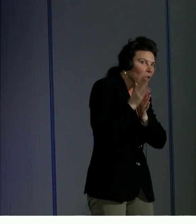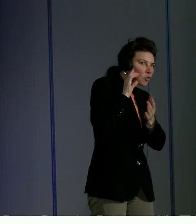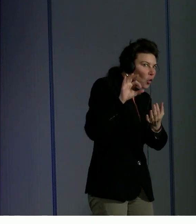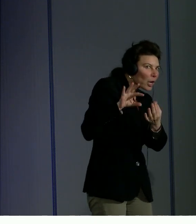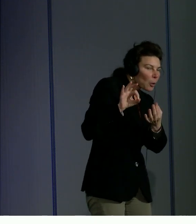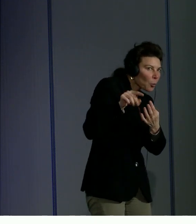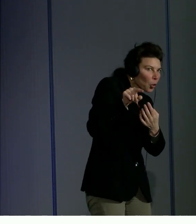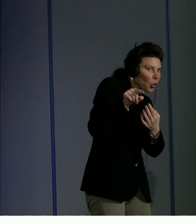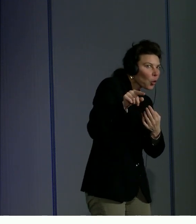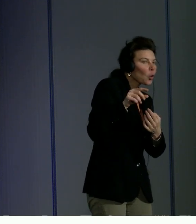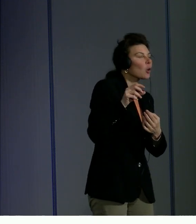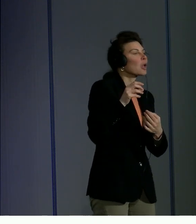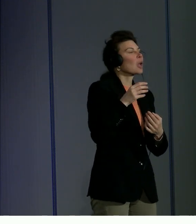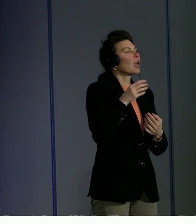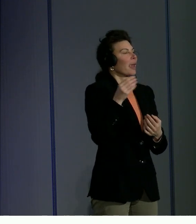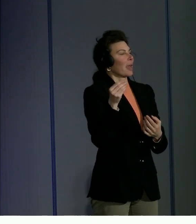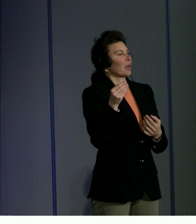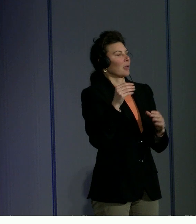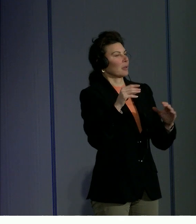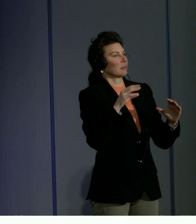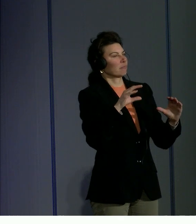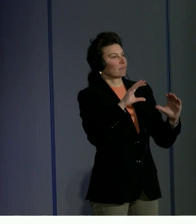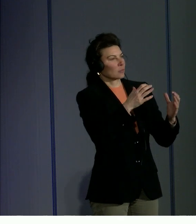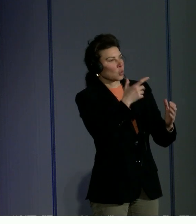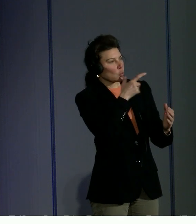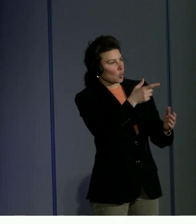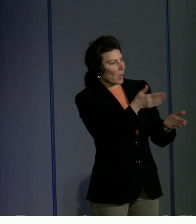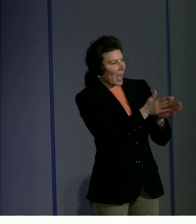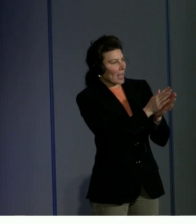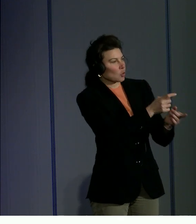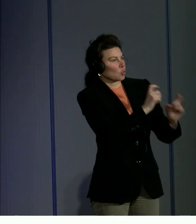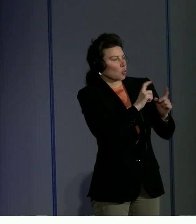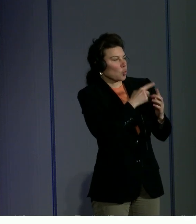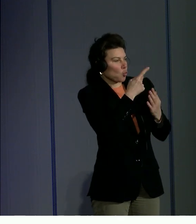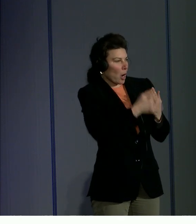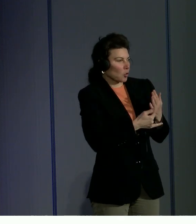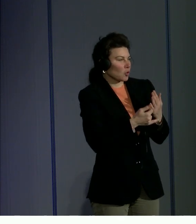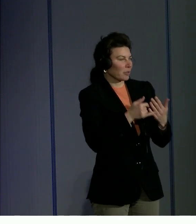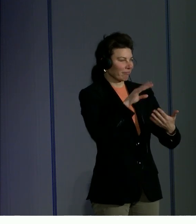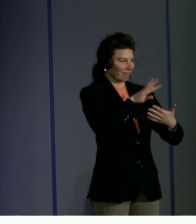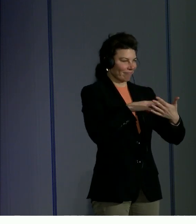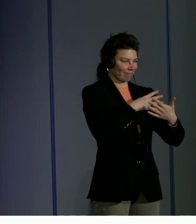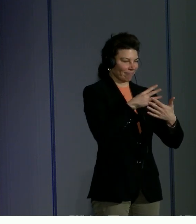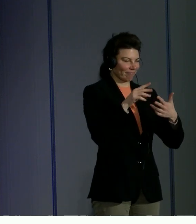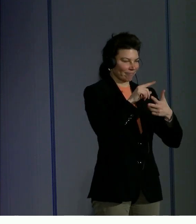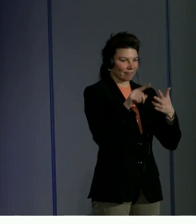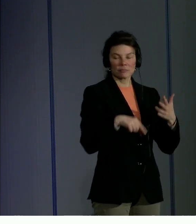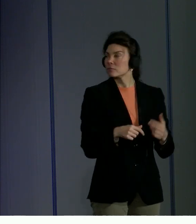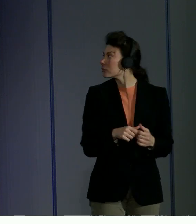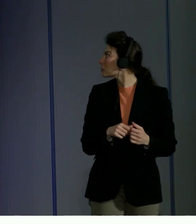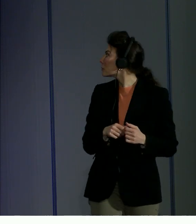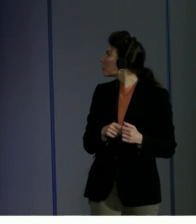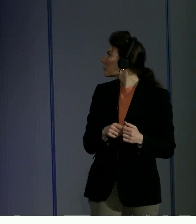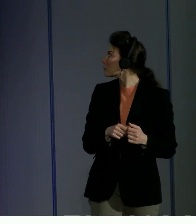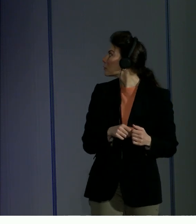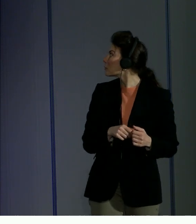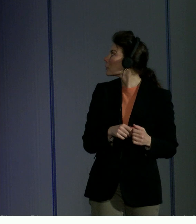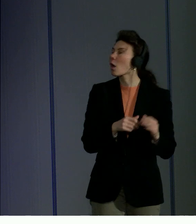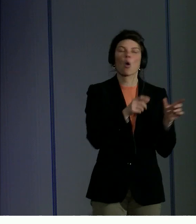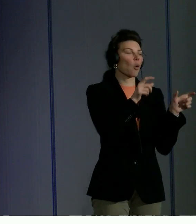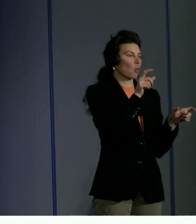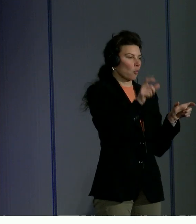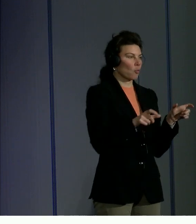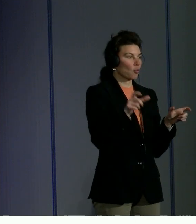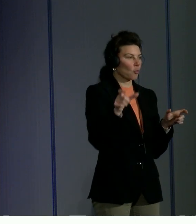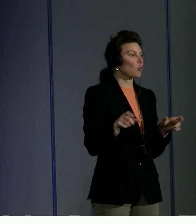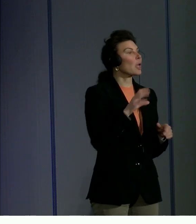you may ask to contribute to a project. The characteristics of this would include age group,